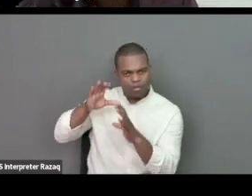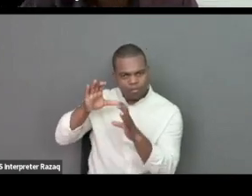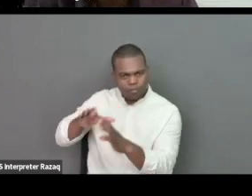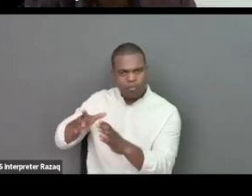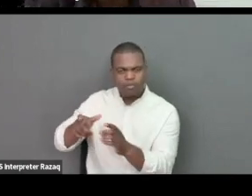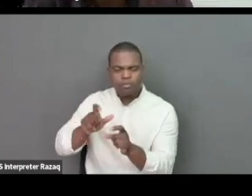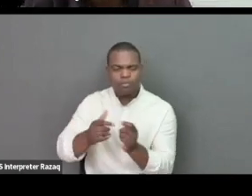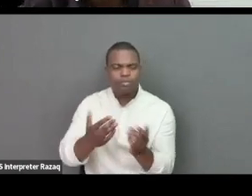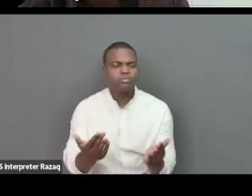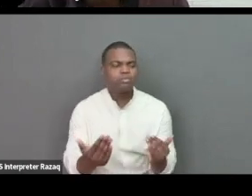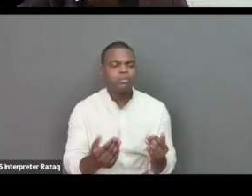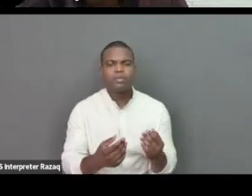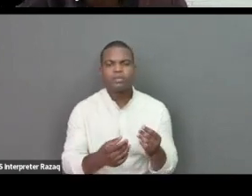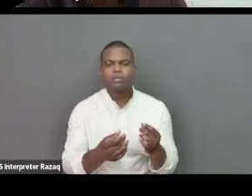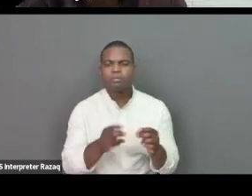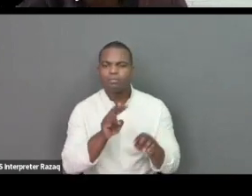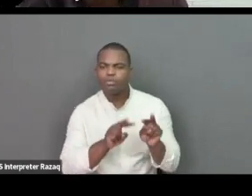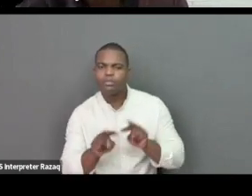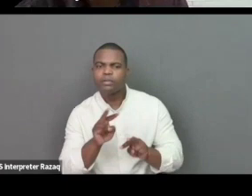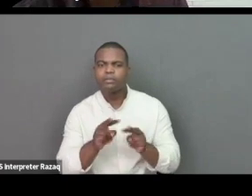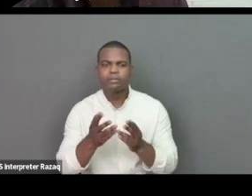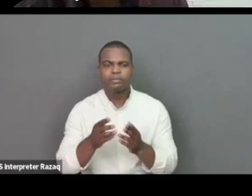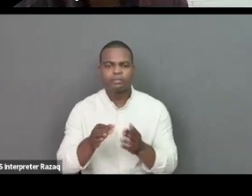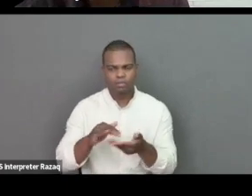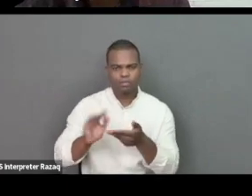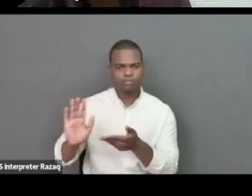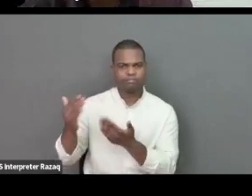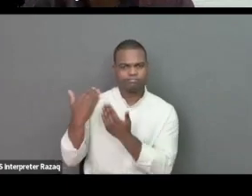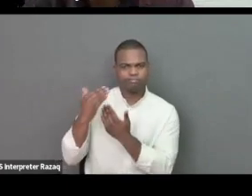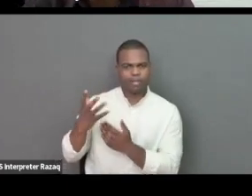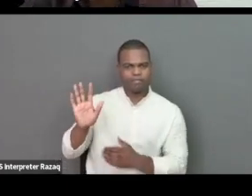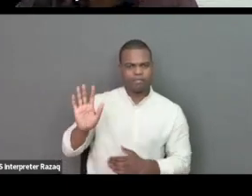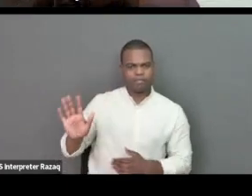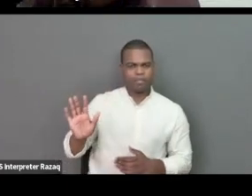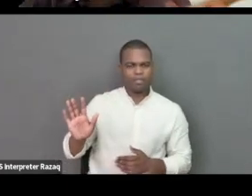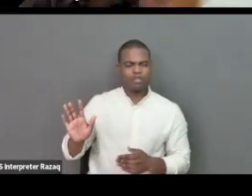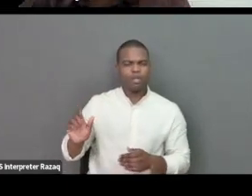is created by the public sector body themselves,